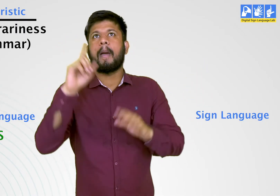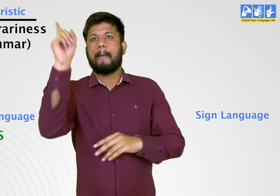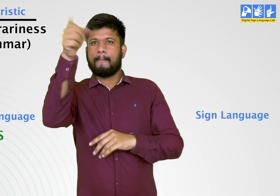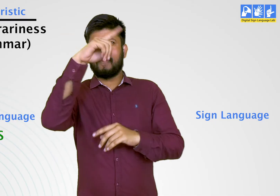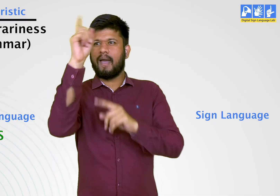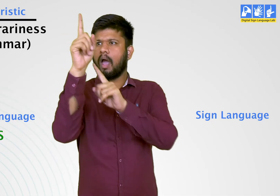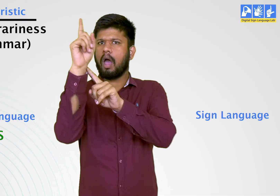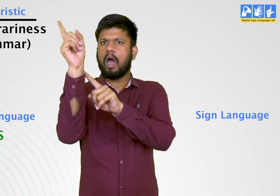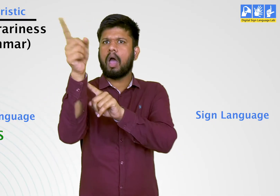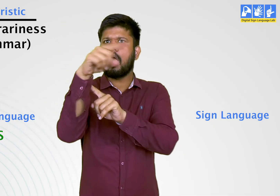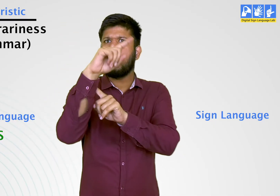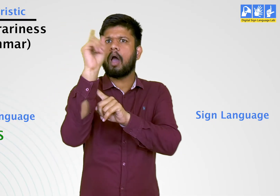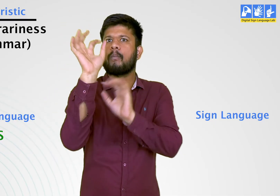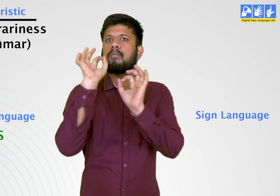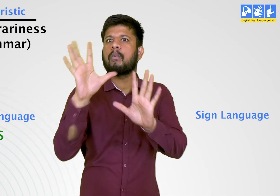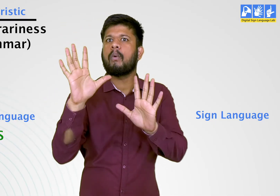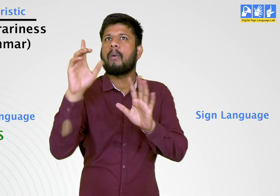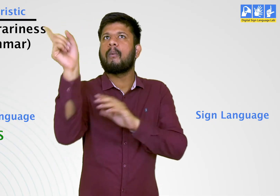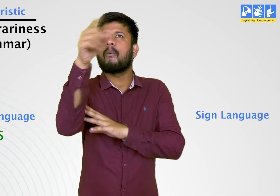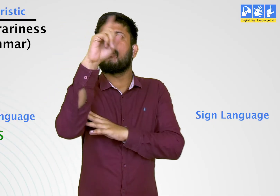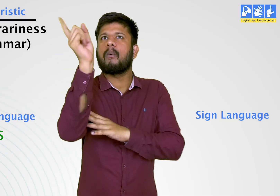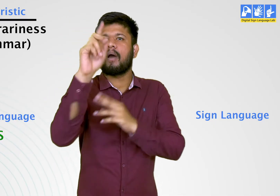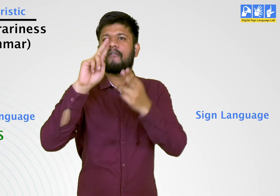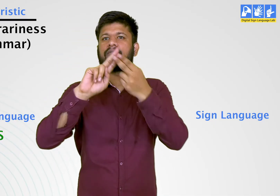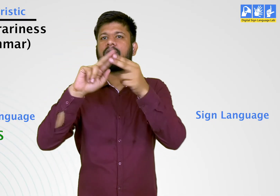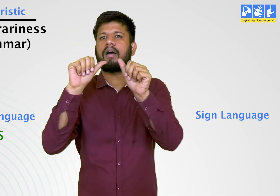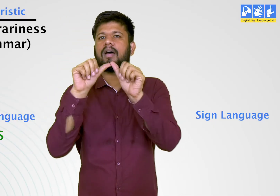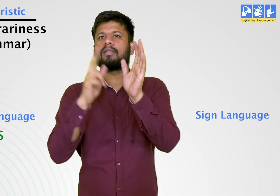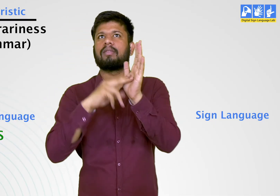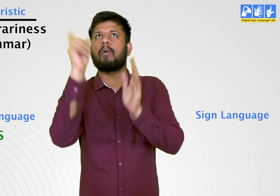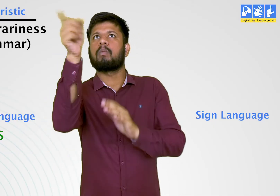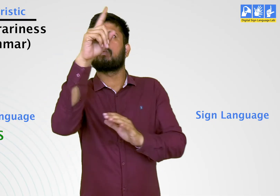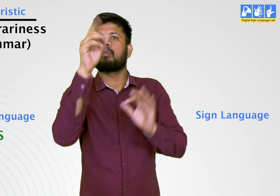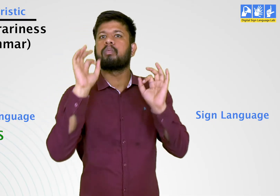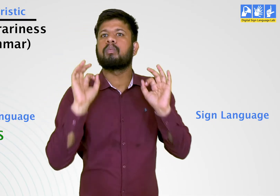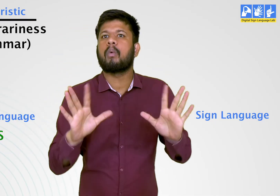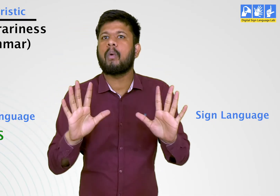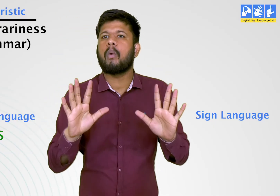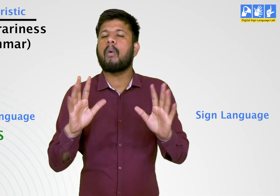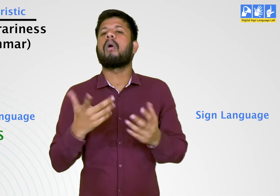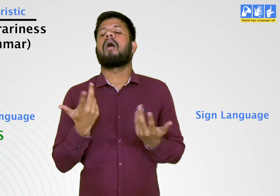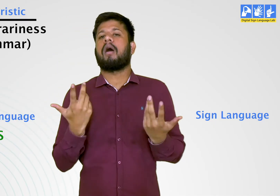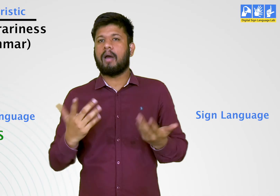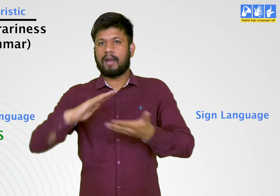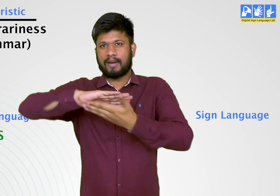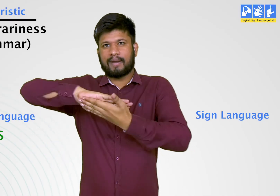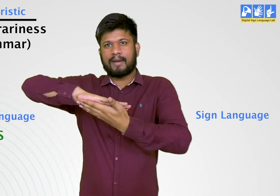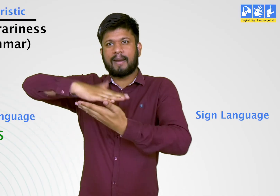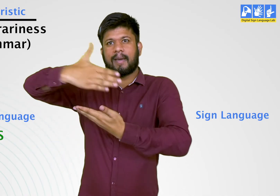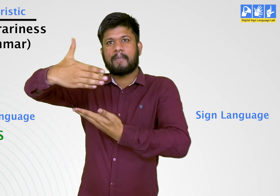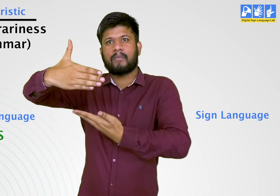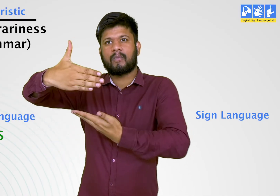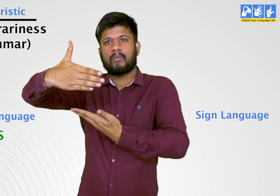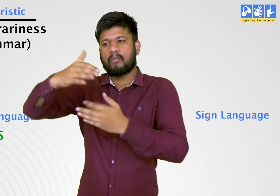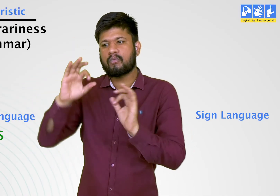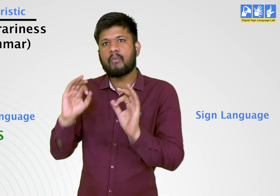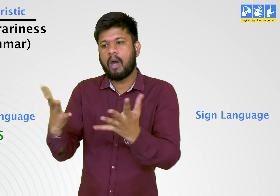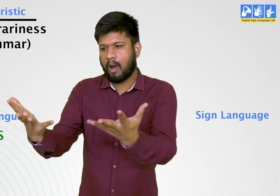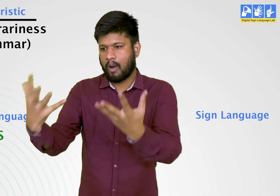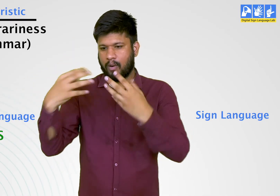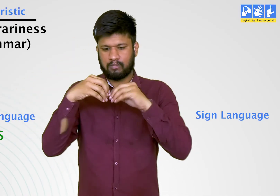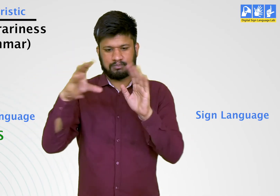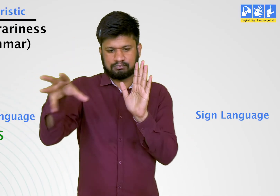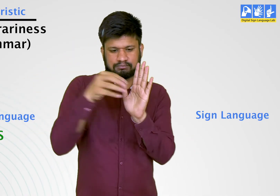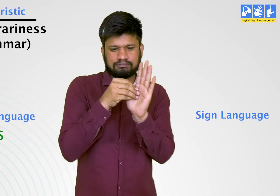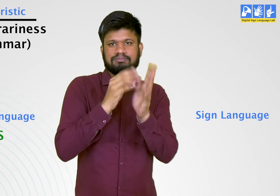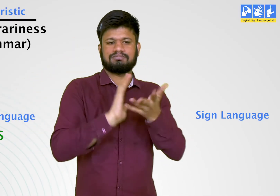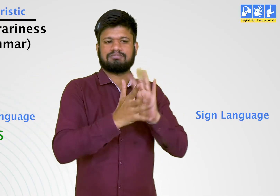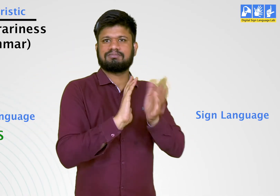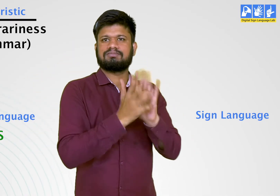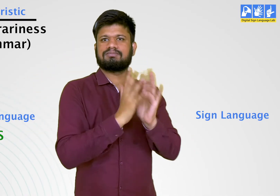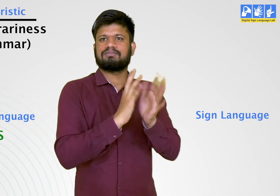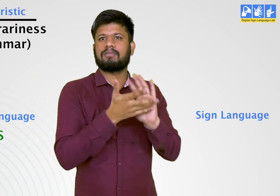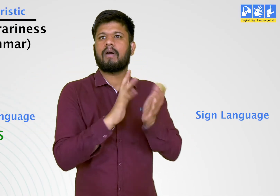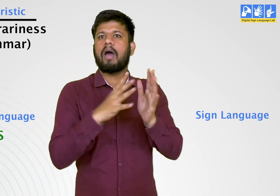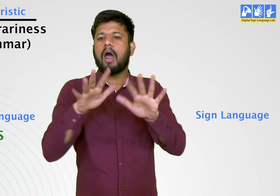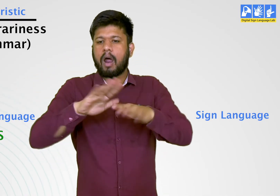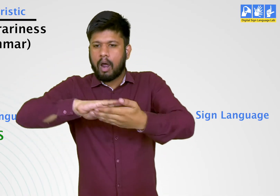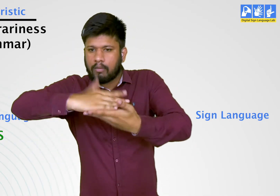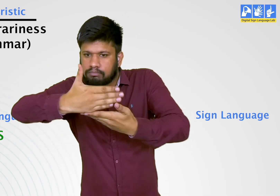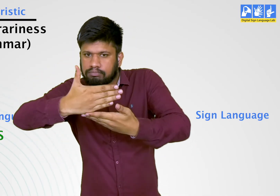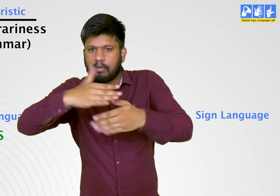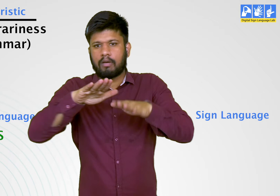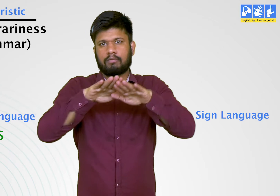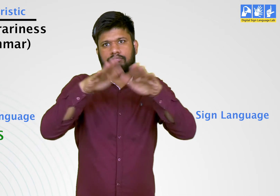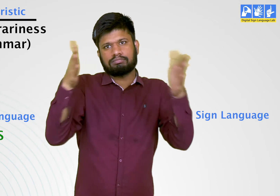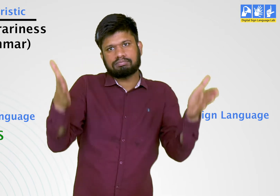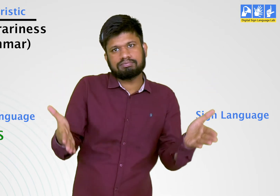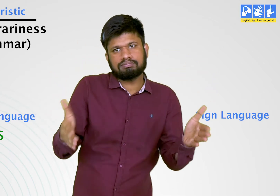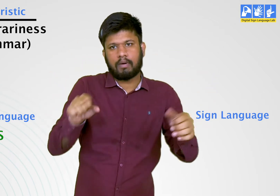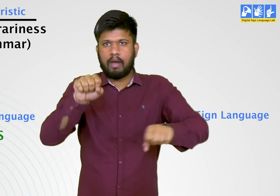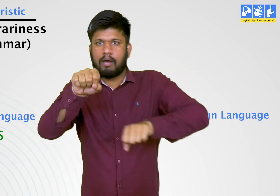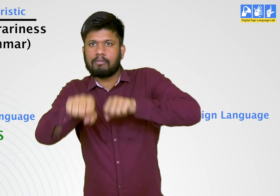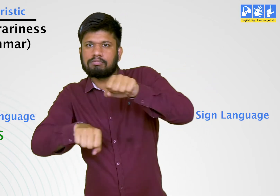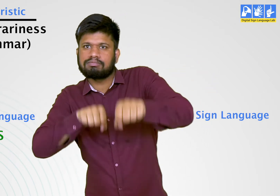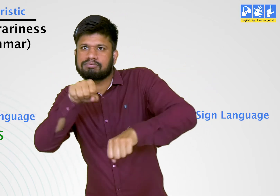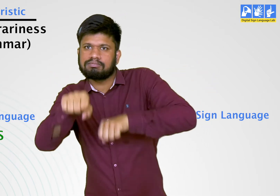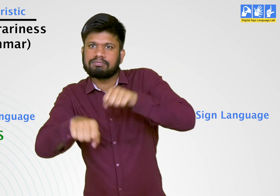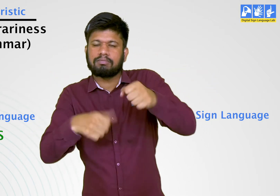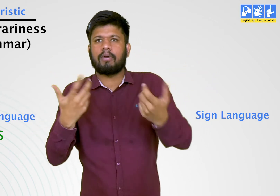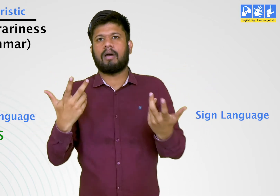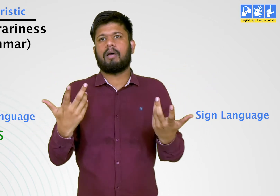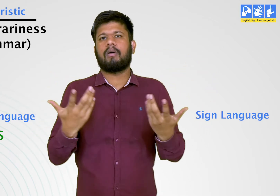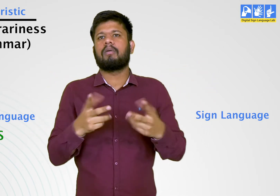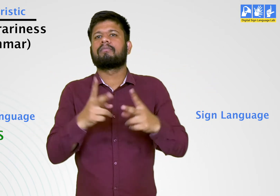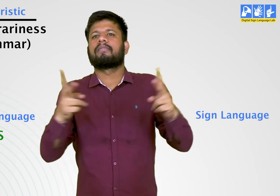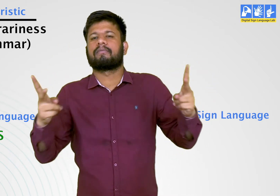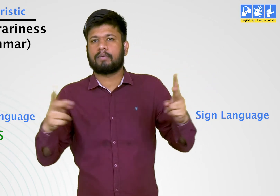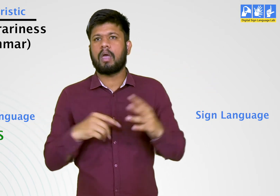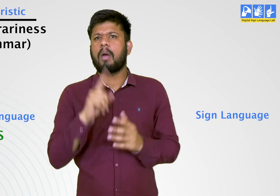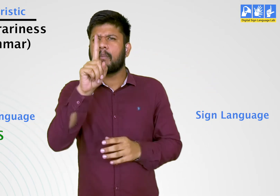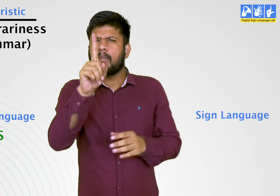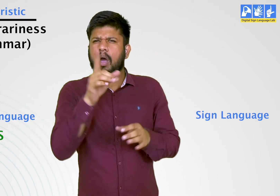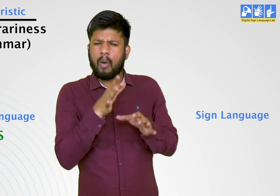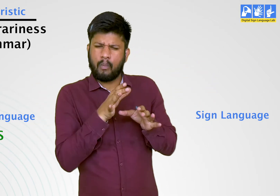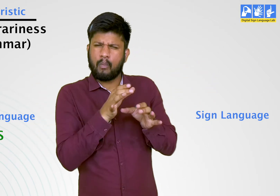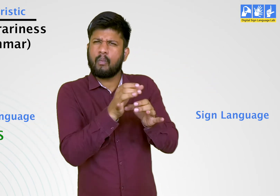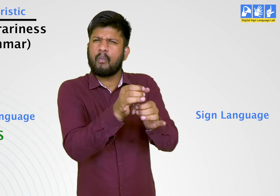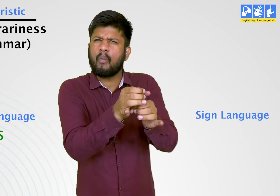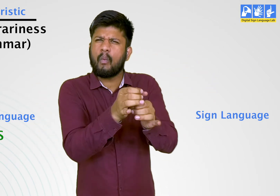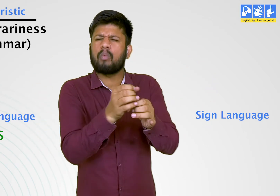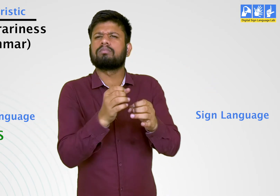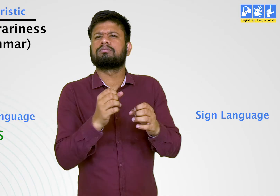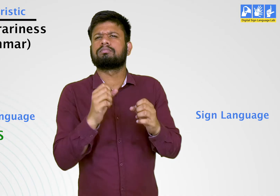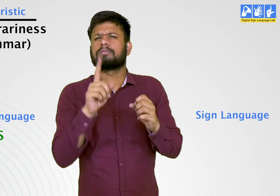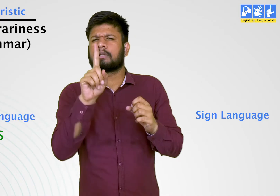Likewise for Fan, Laptop or Bicycle, these have a connection between things and its sign by capturing its features, appearance or motion.